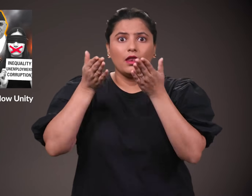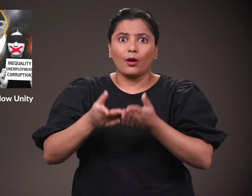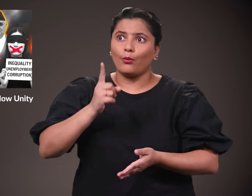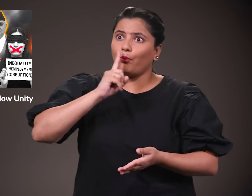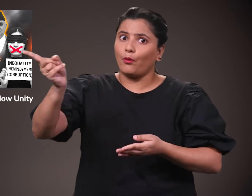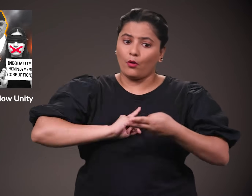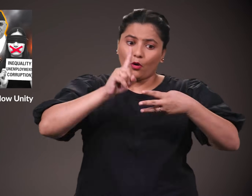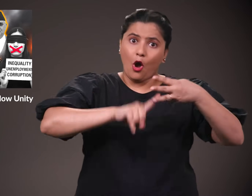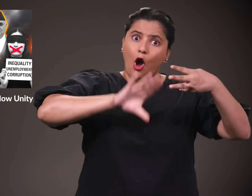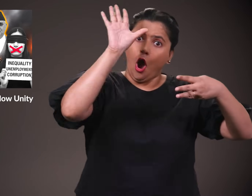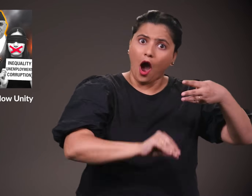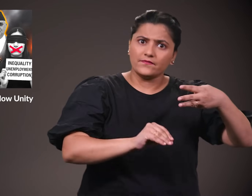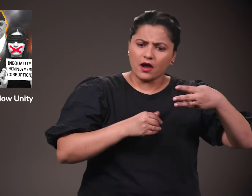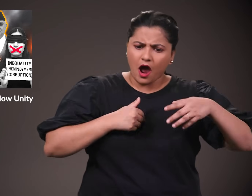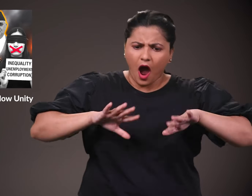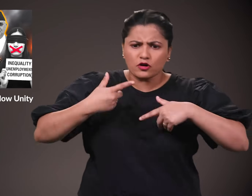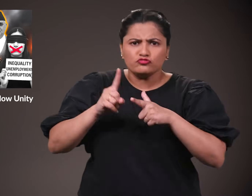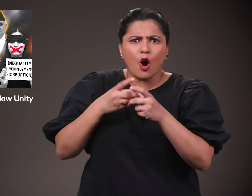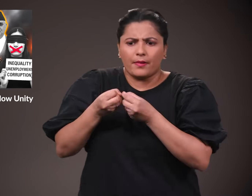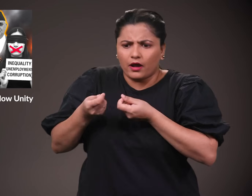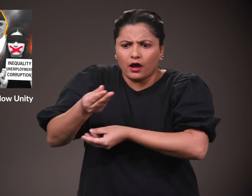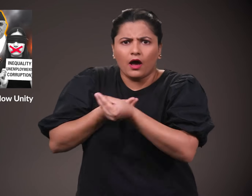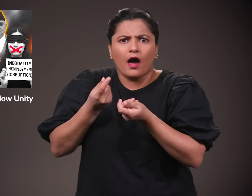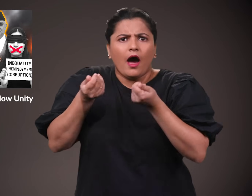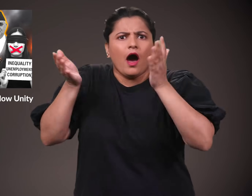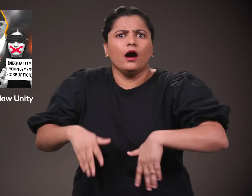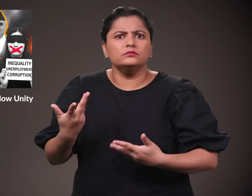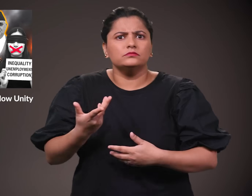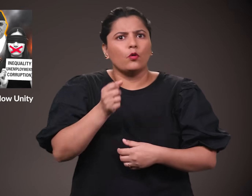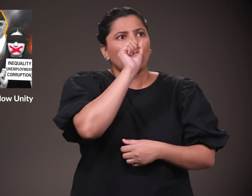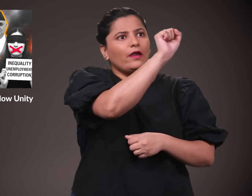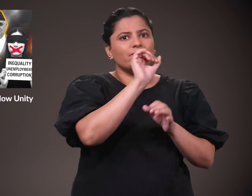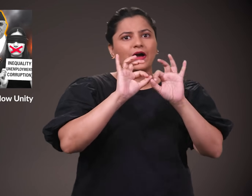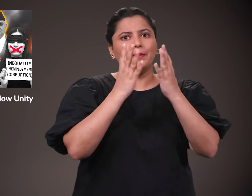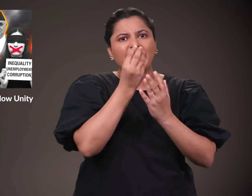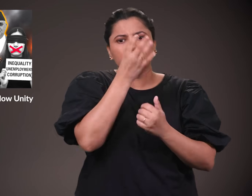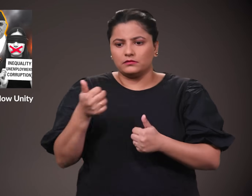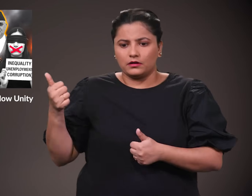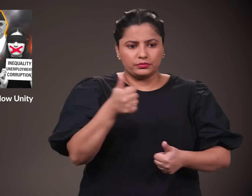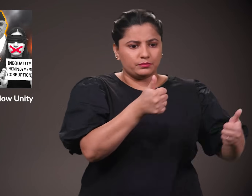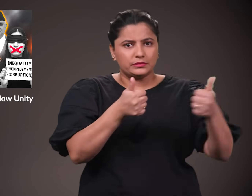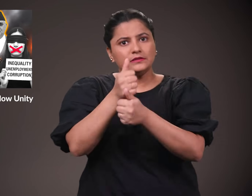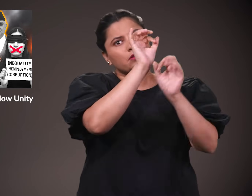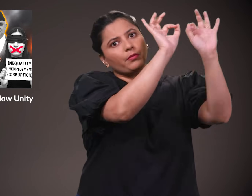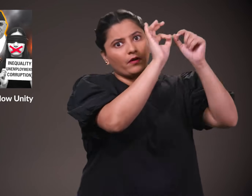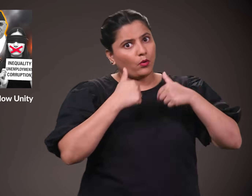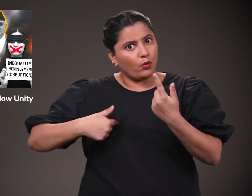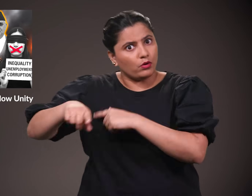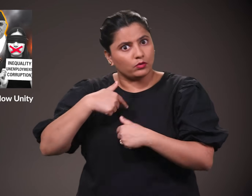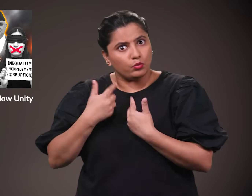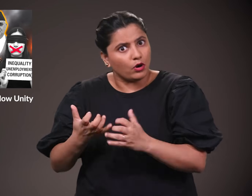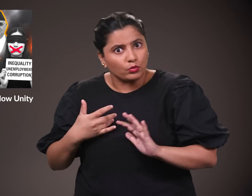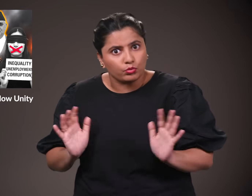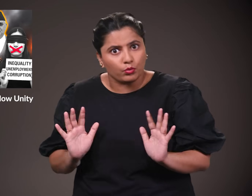This ban affects employment and income, while benefiting the ruling families.